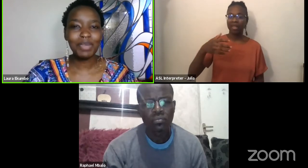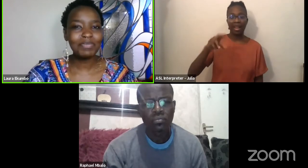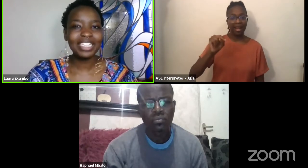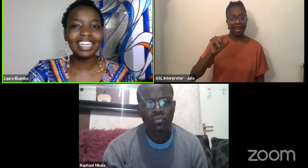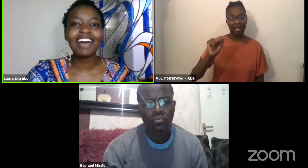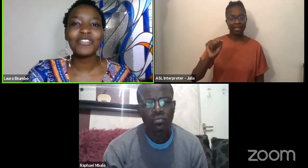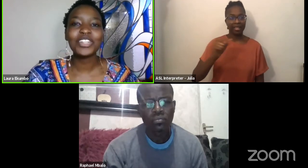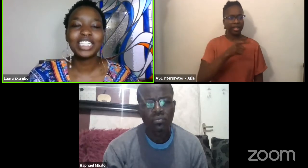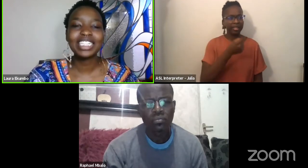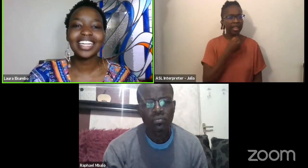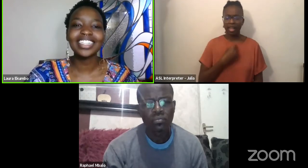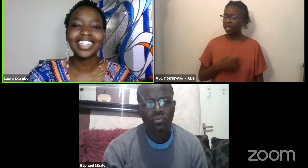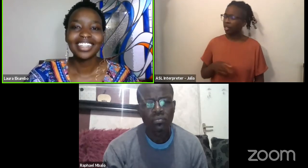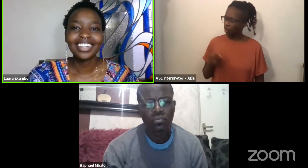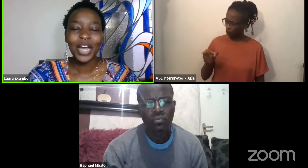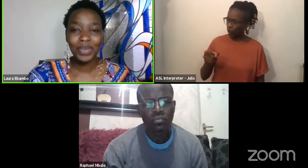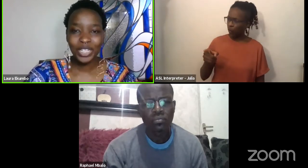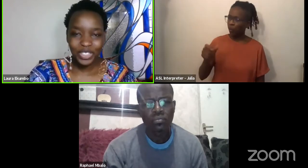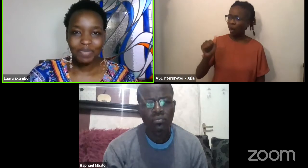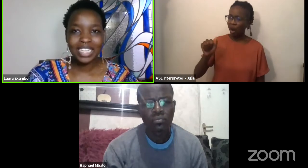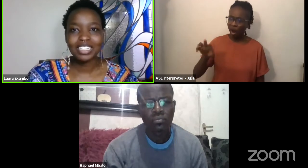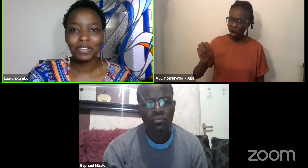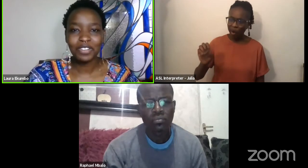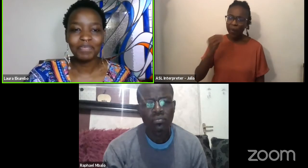She made me laugh when she said, I pinched myself.